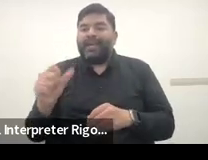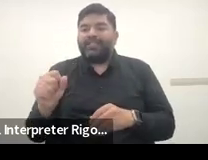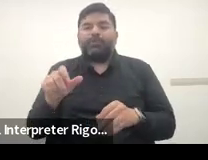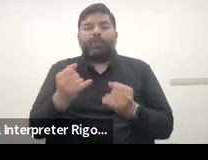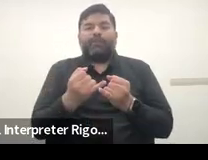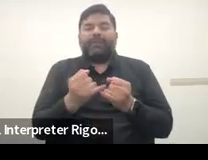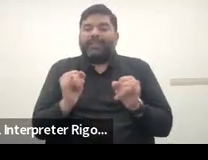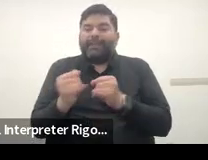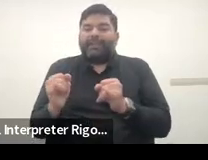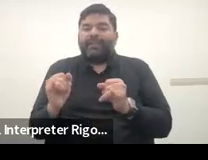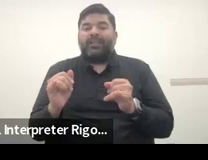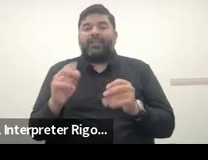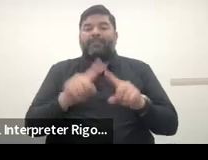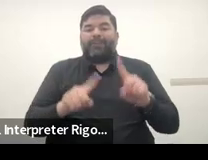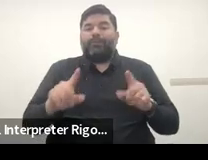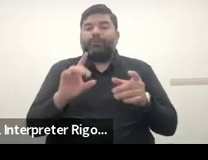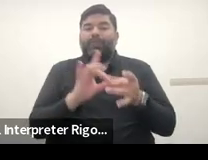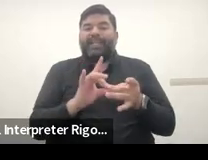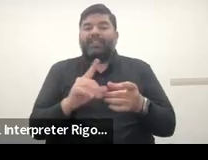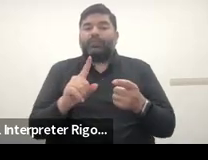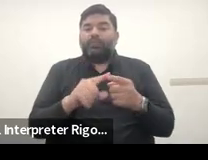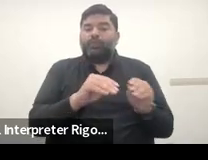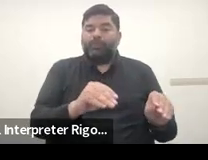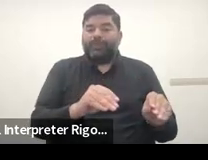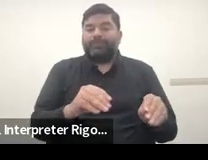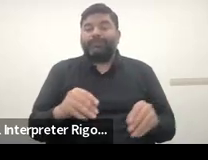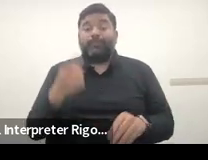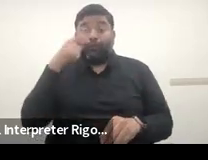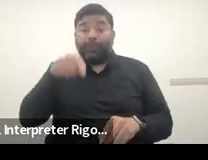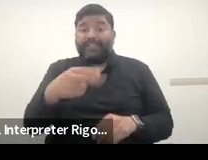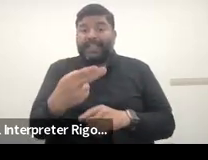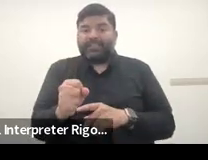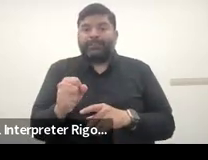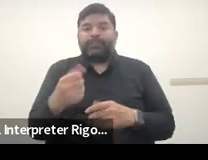related to movement and handshape, just for the purpose of making this tractable and computable.